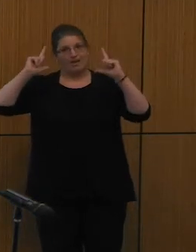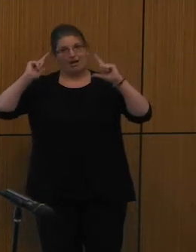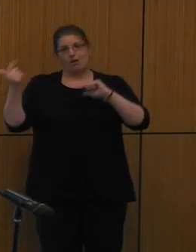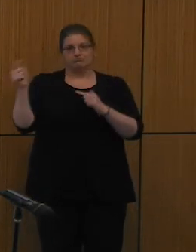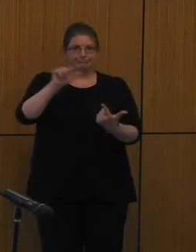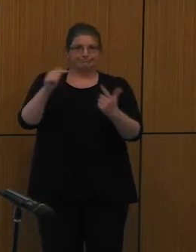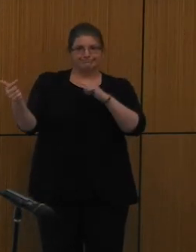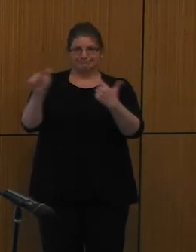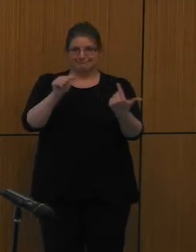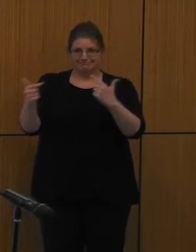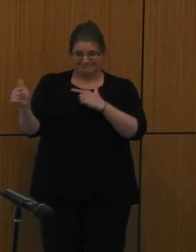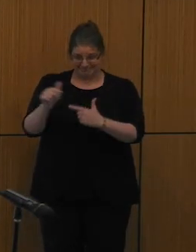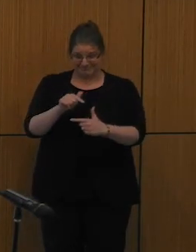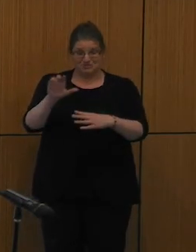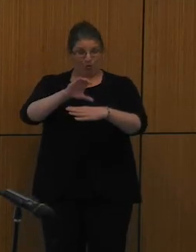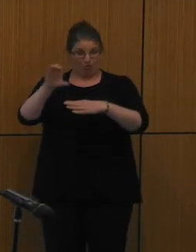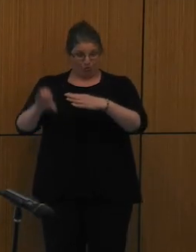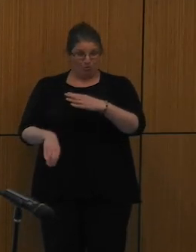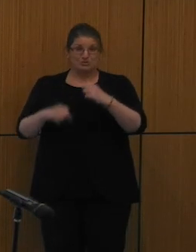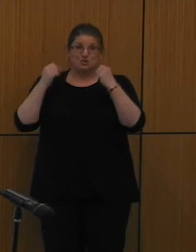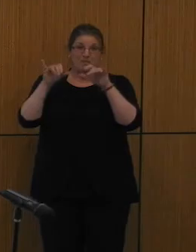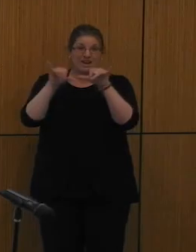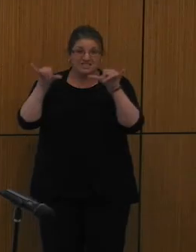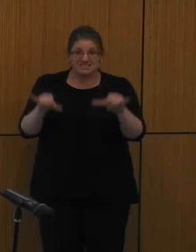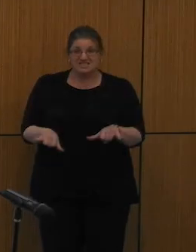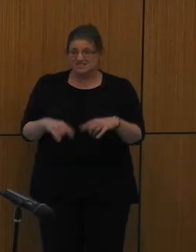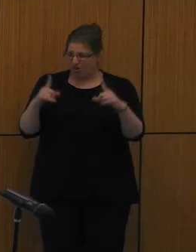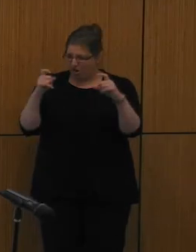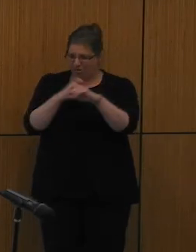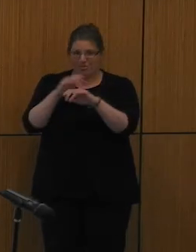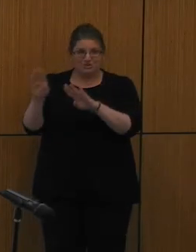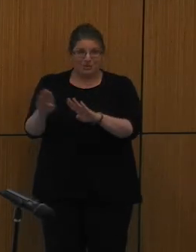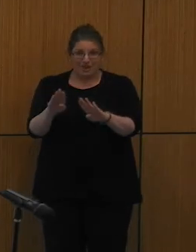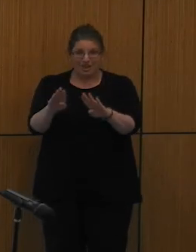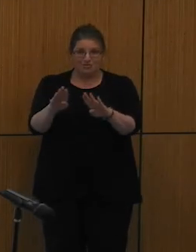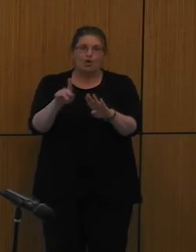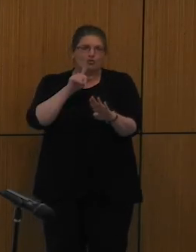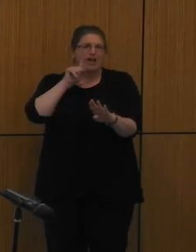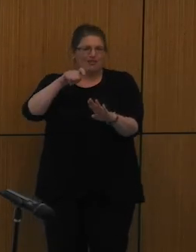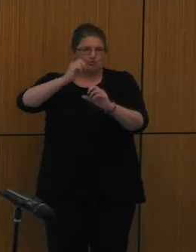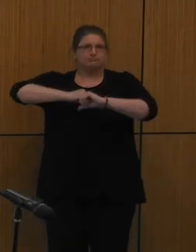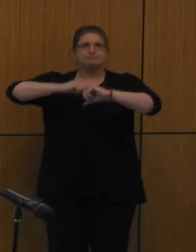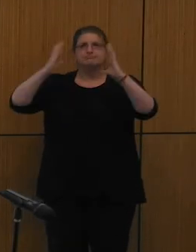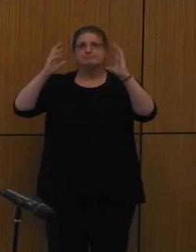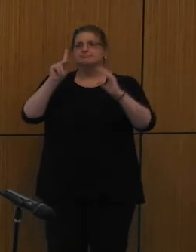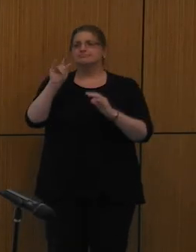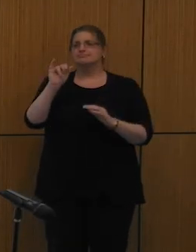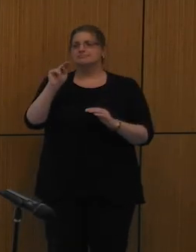And so in conclusion many systems have complex behavior. And you really have to think of kinetics versus thermodynamics.